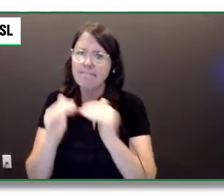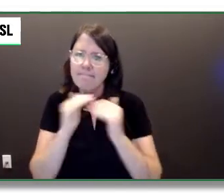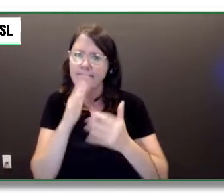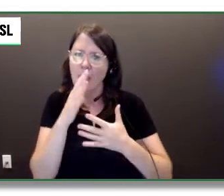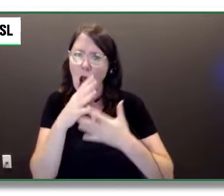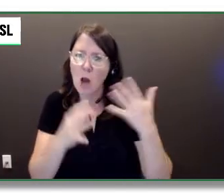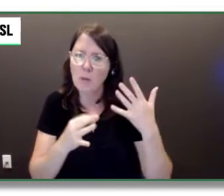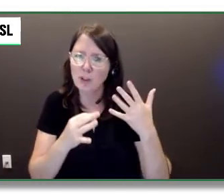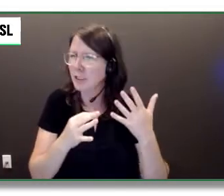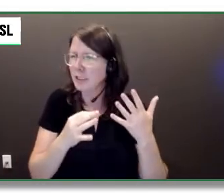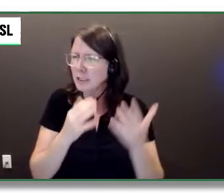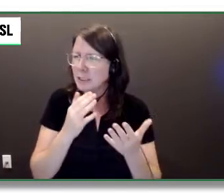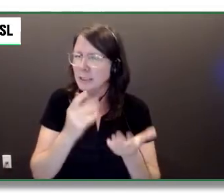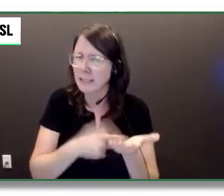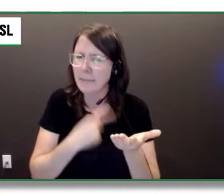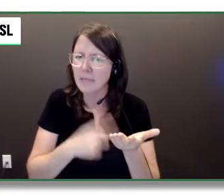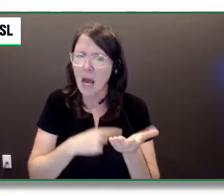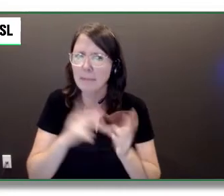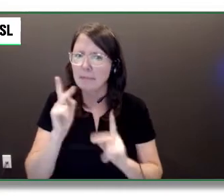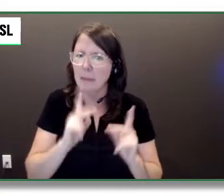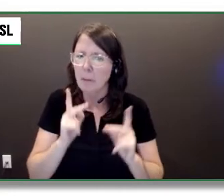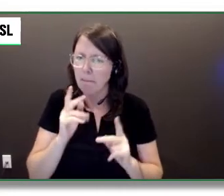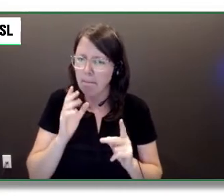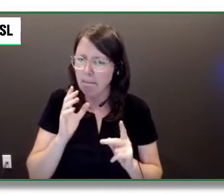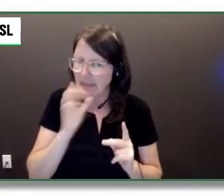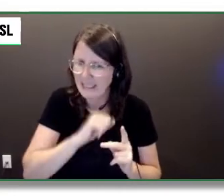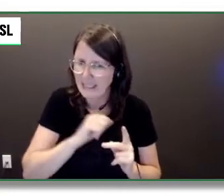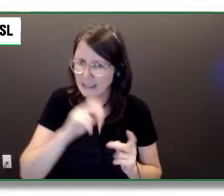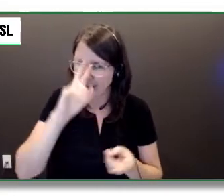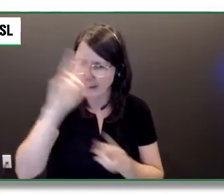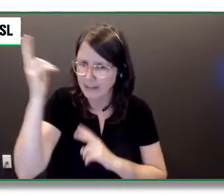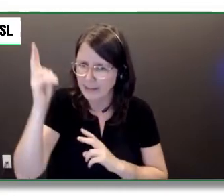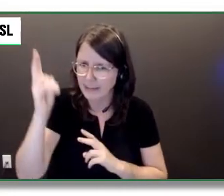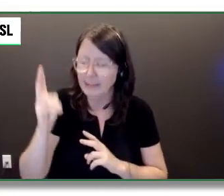accessibility. I think many people would think that accessing a park remotely or